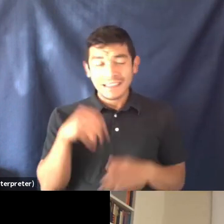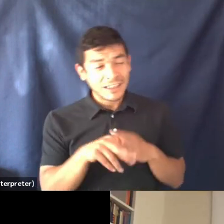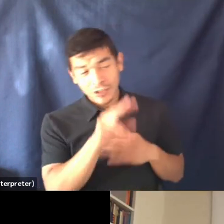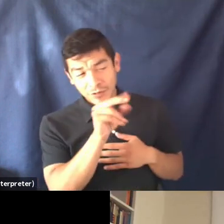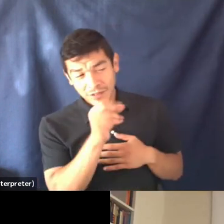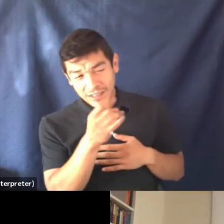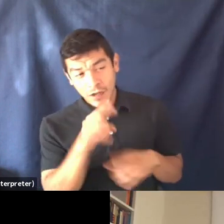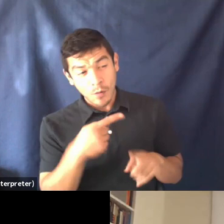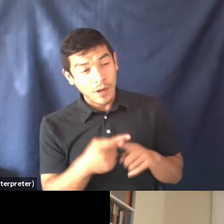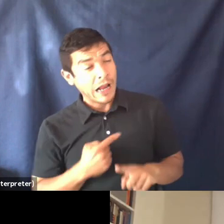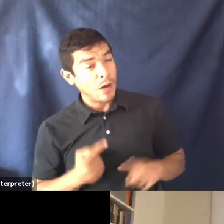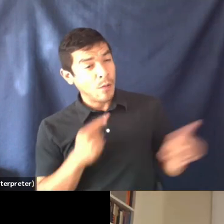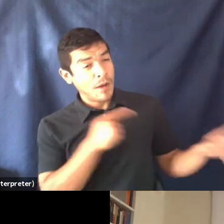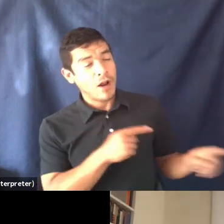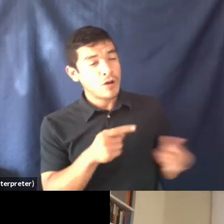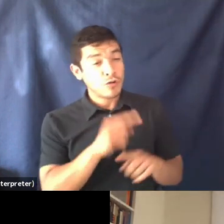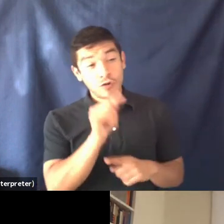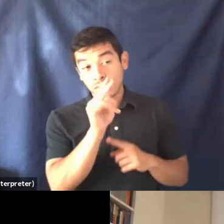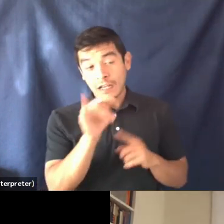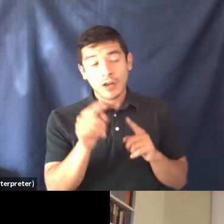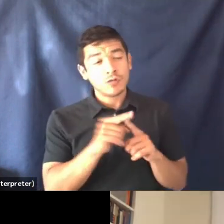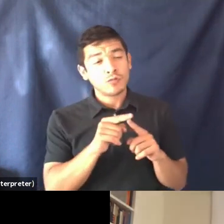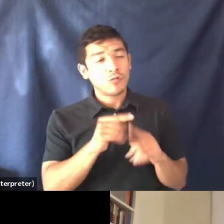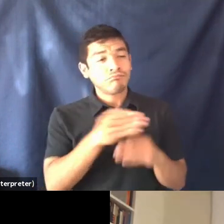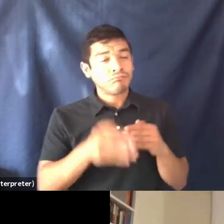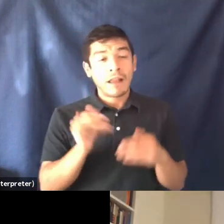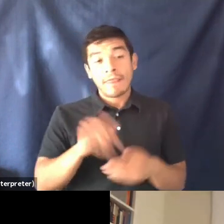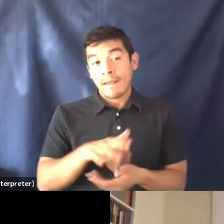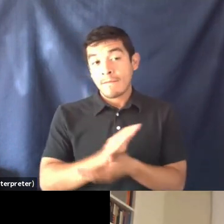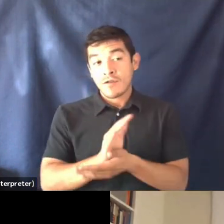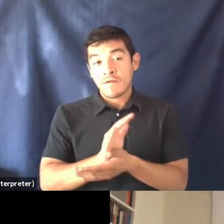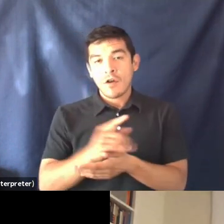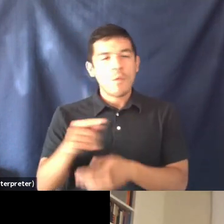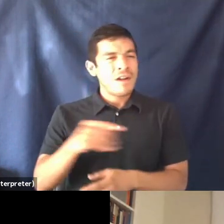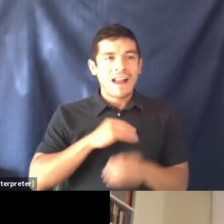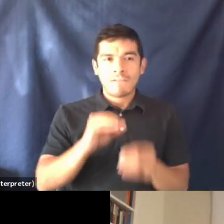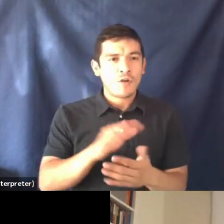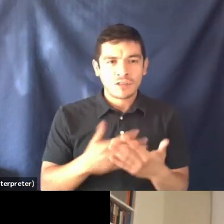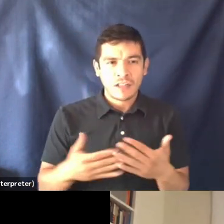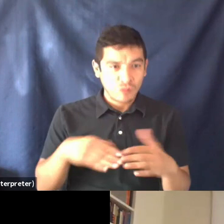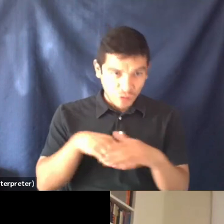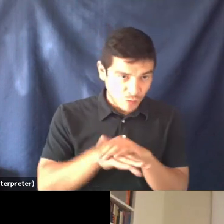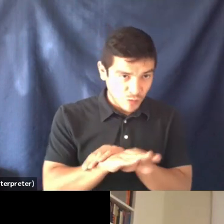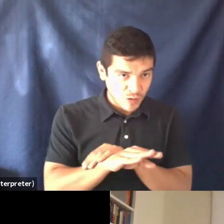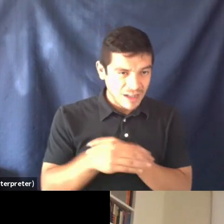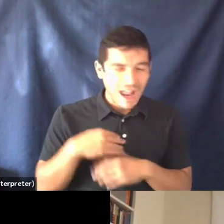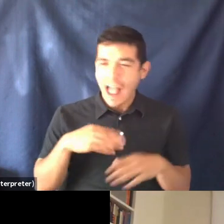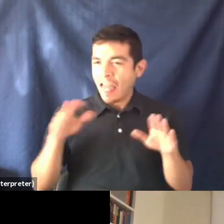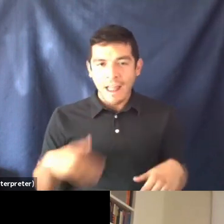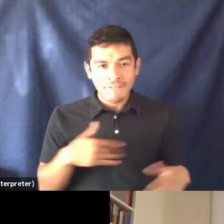to accomplish the bulk of the shoe, we kind of had no schedule going in. We had no pre-producing plans in a way,